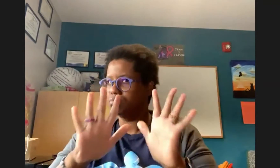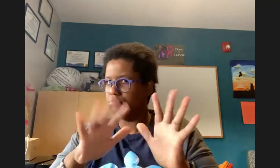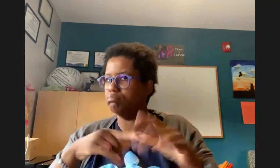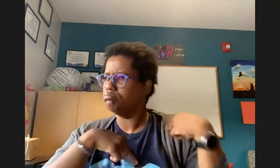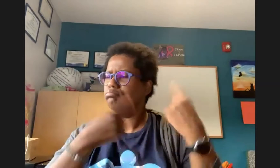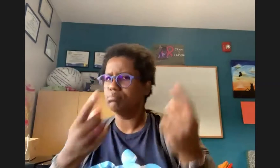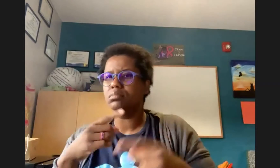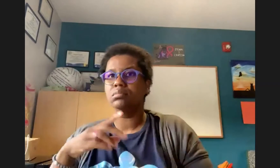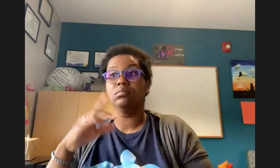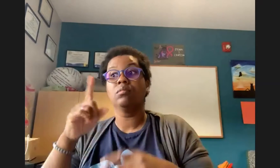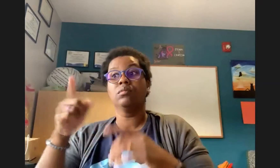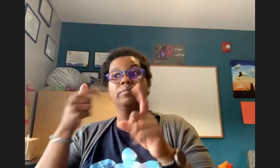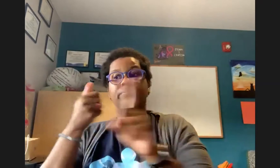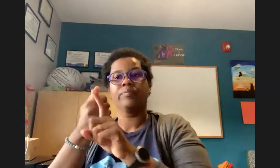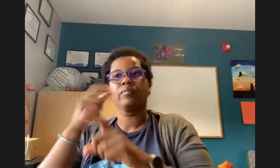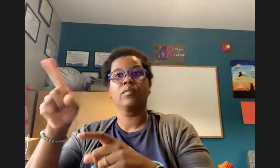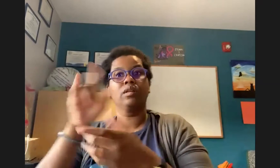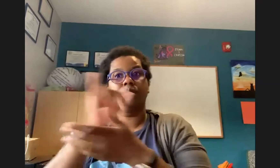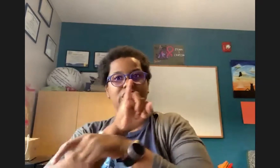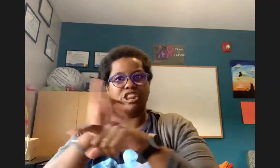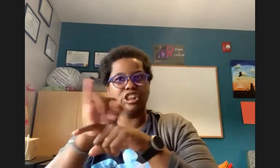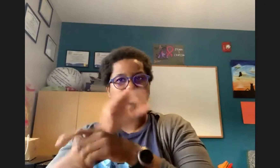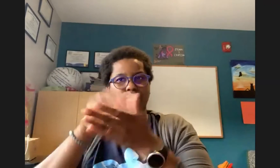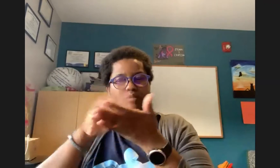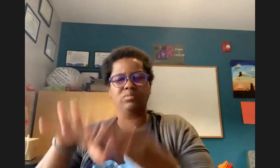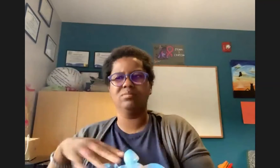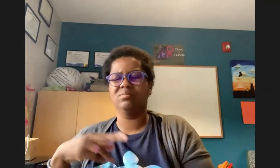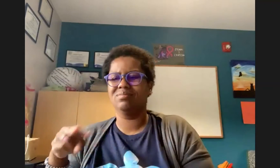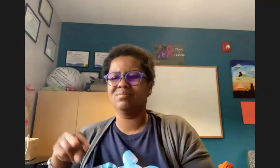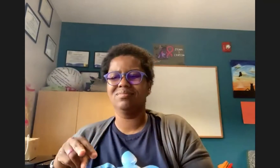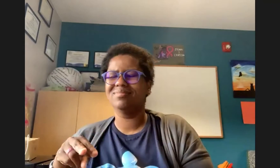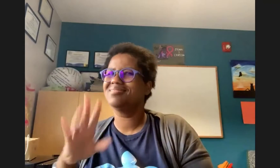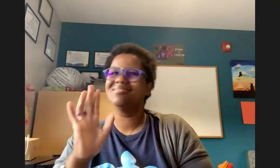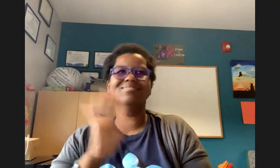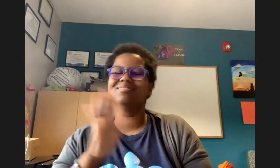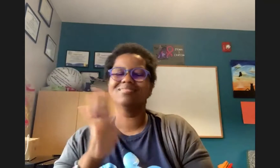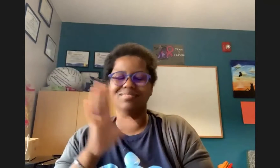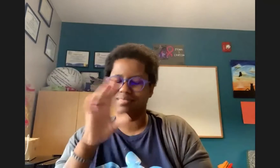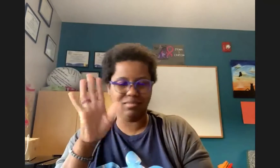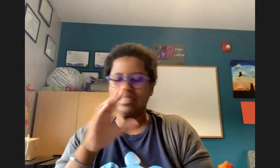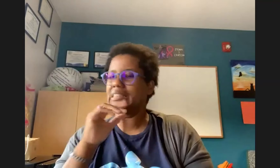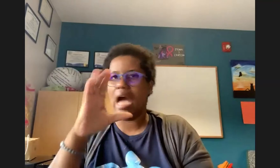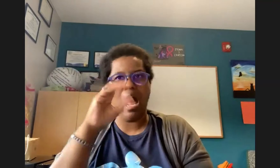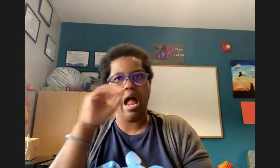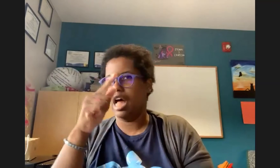They really got into the art project after that. At that time I was focused on collage art,